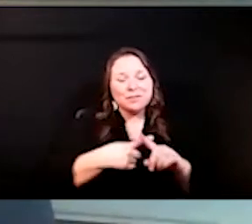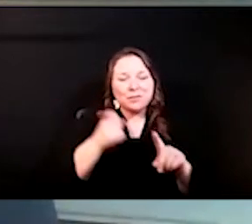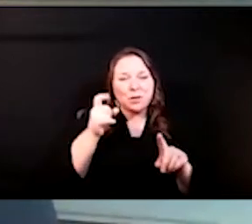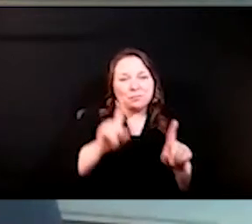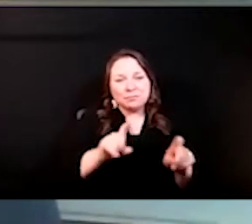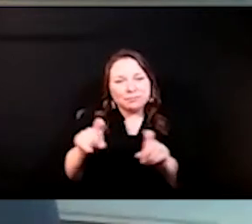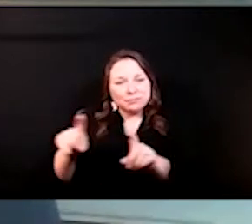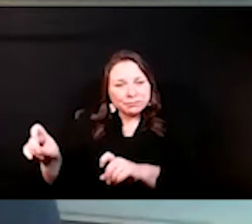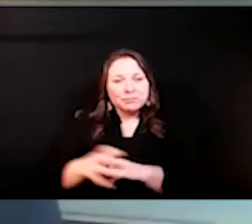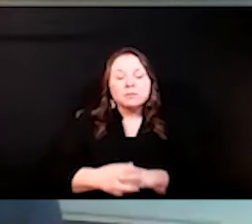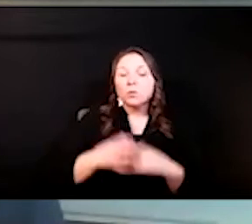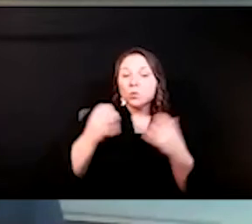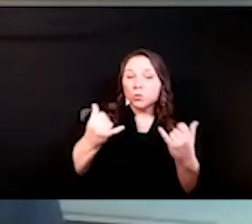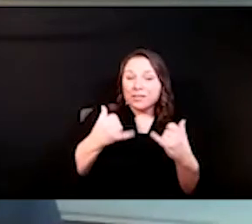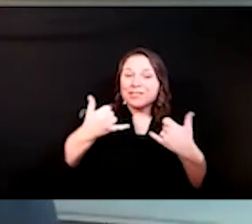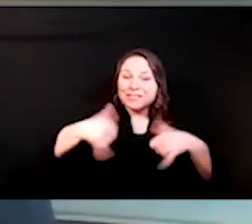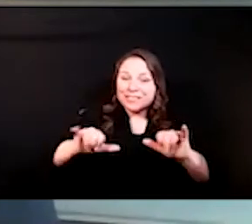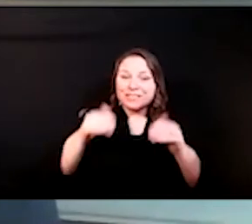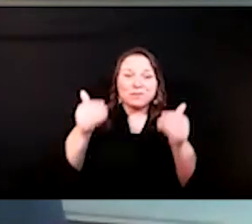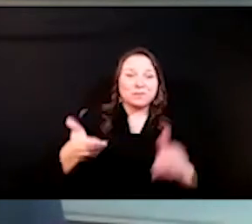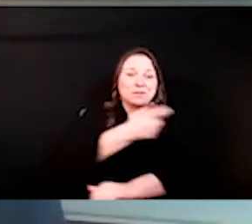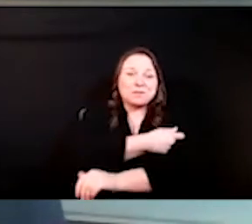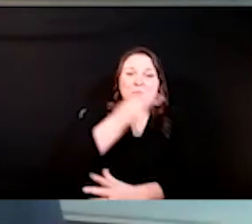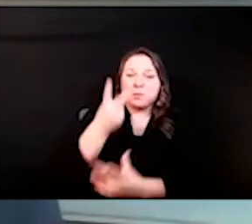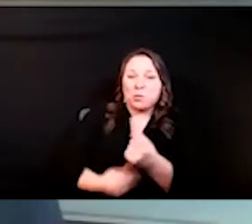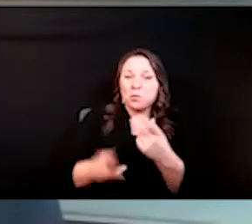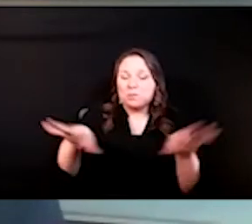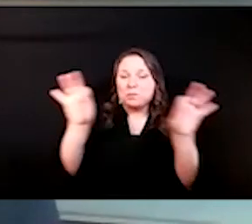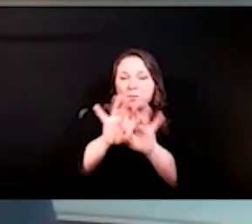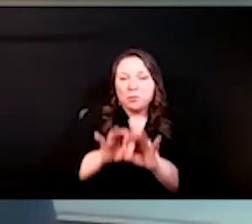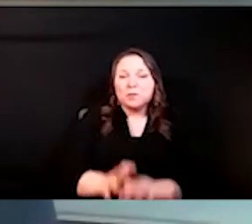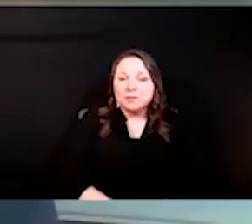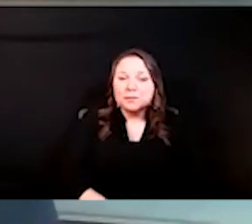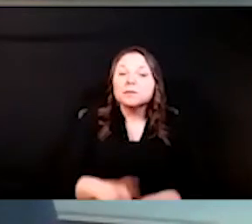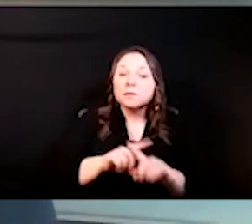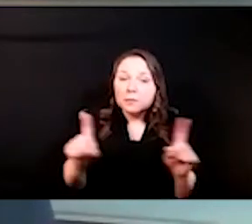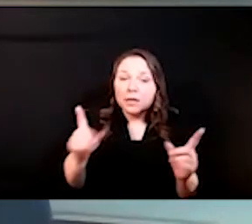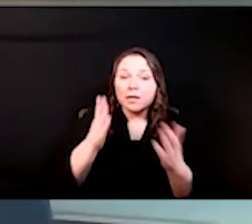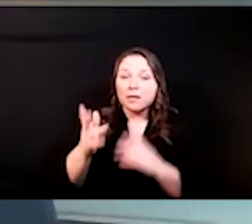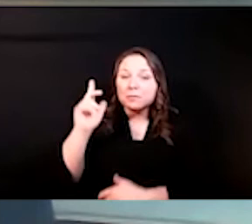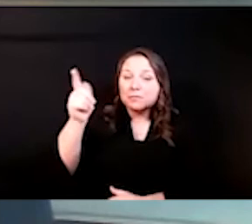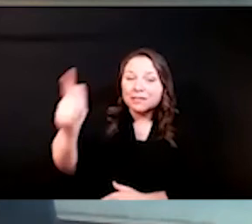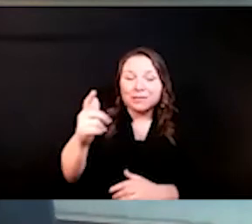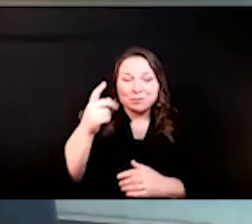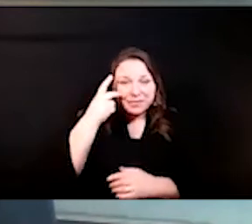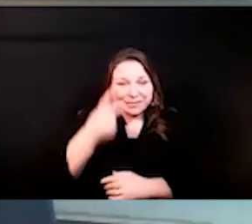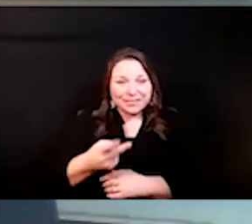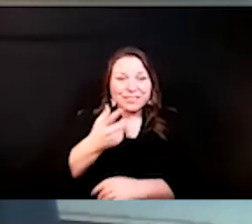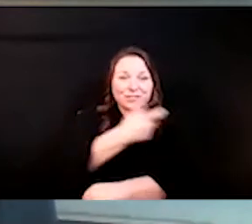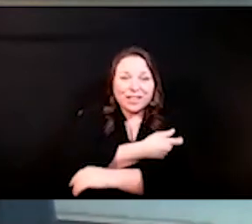CLINICAL TRIALS, SO RIGHT NOW, YOU STILL NEED TO GET BOTH SHOTS OF THE VACCINE BUT WE MAY SEE UPDATES TO VACCINE